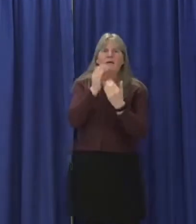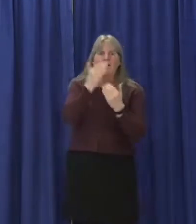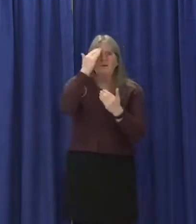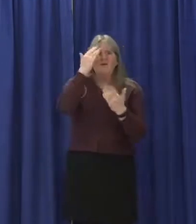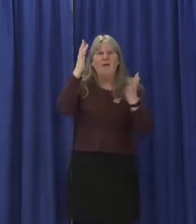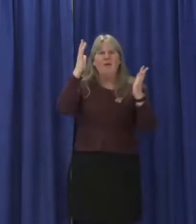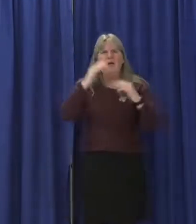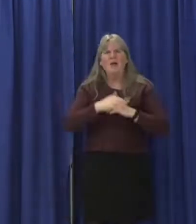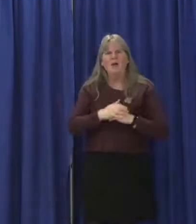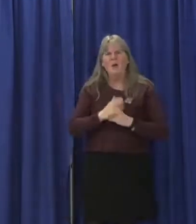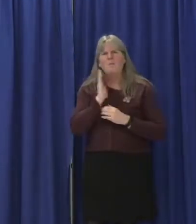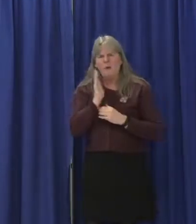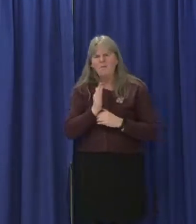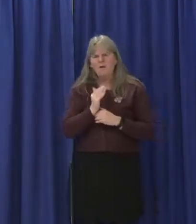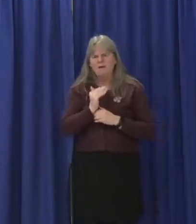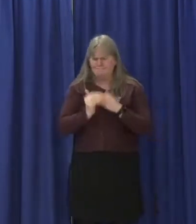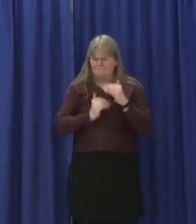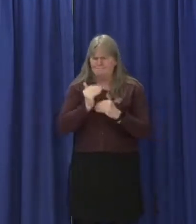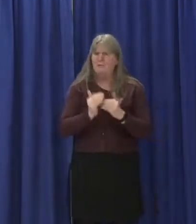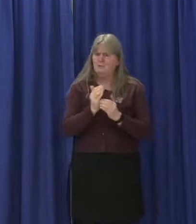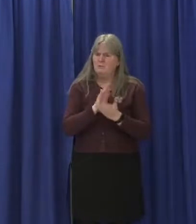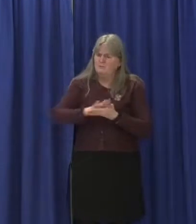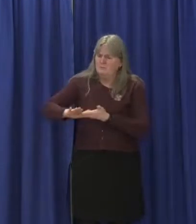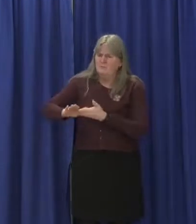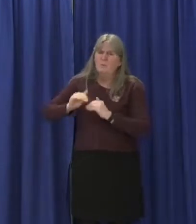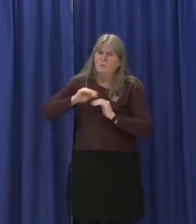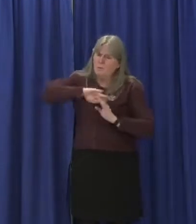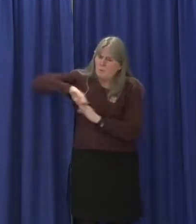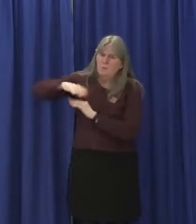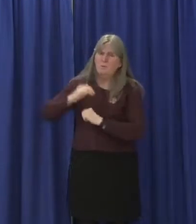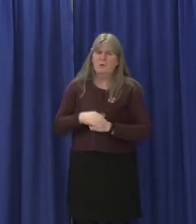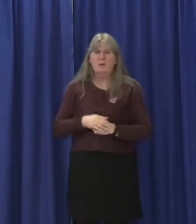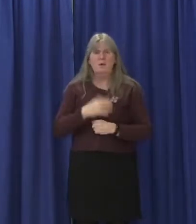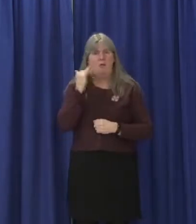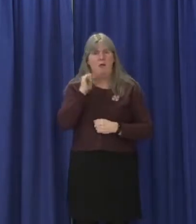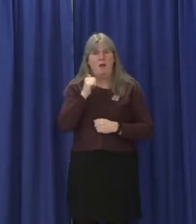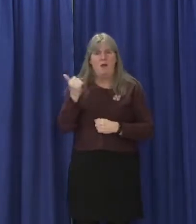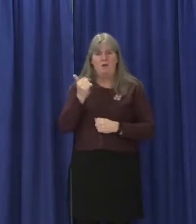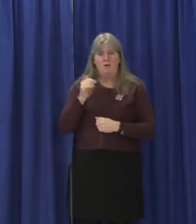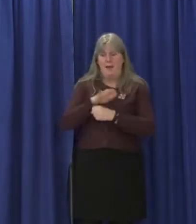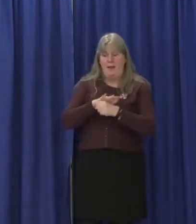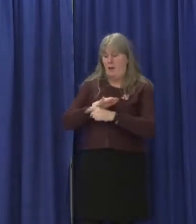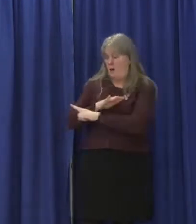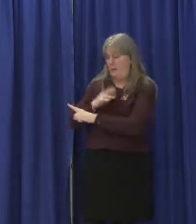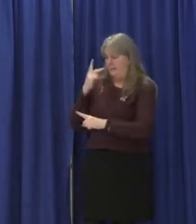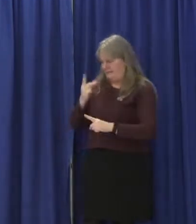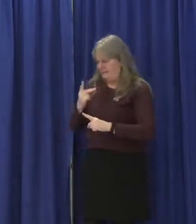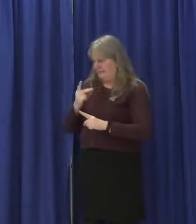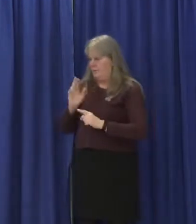past this very quickly and it's not only because of the modelling we see in other jurisdictions, it's because of Yukoners.